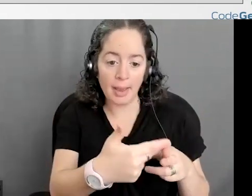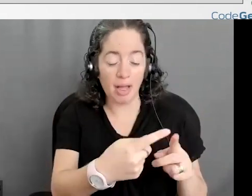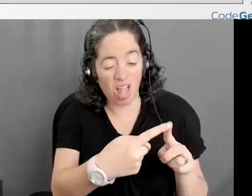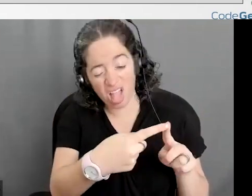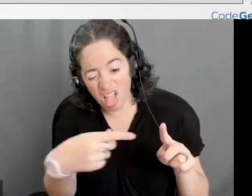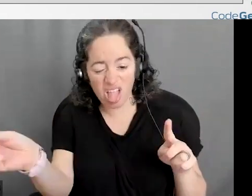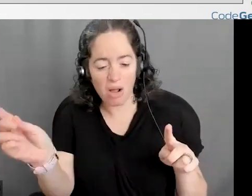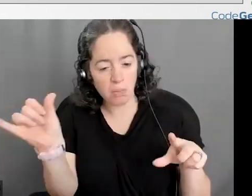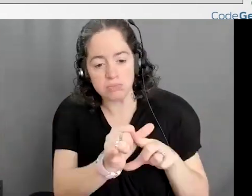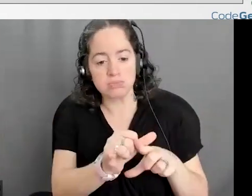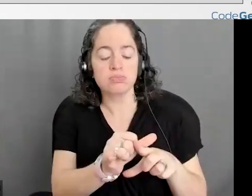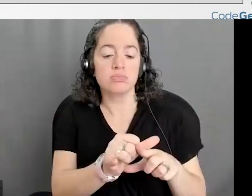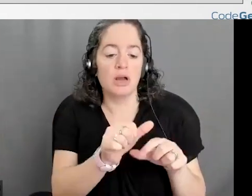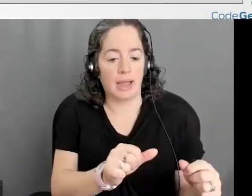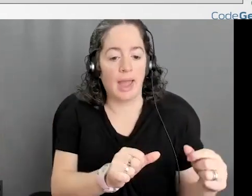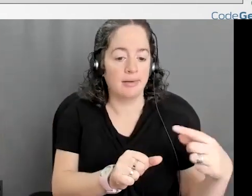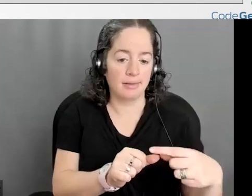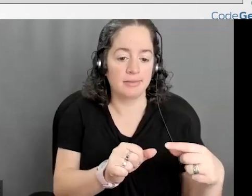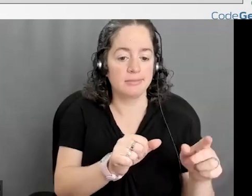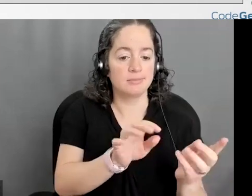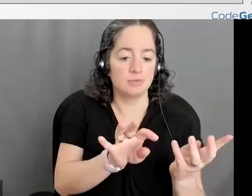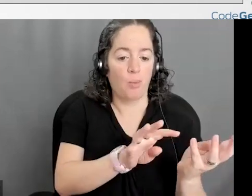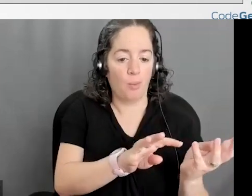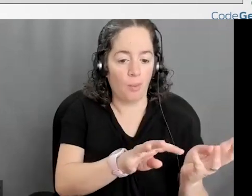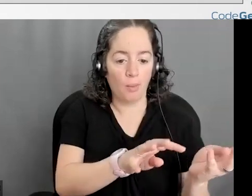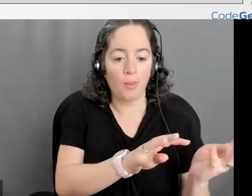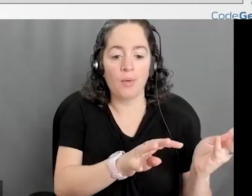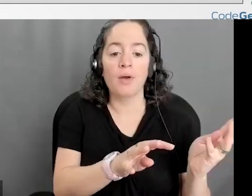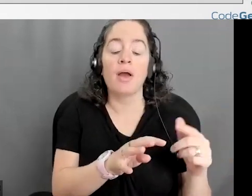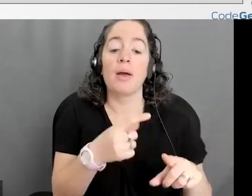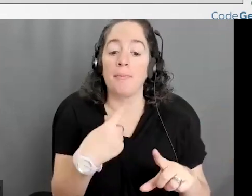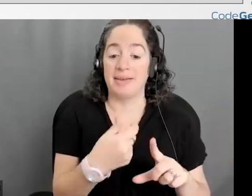and the sticky row header is marked up as being area hidden.